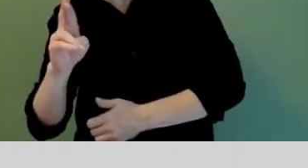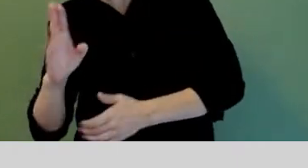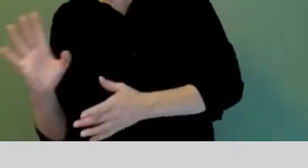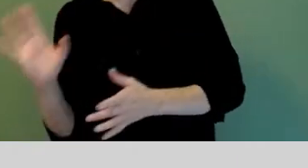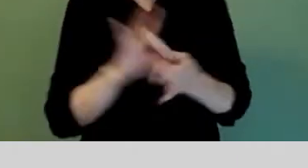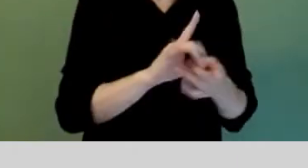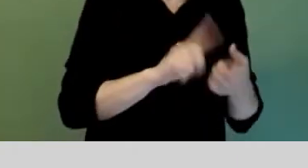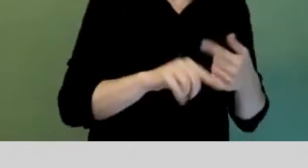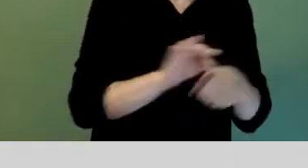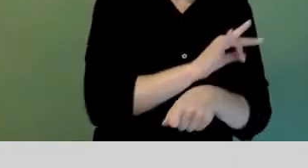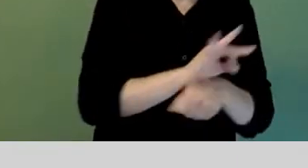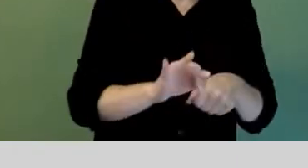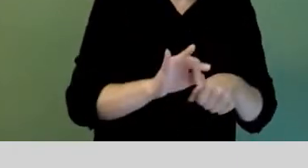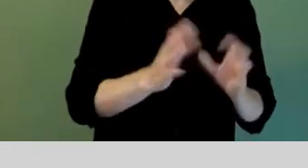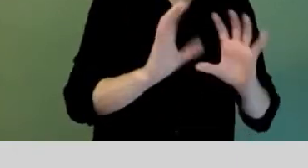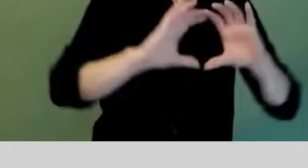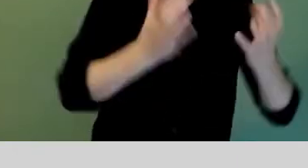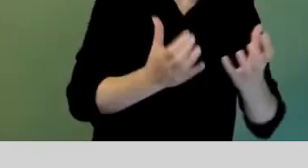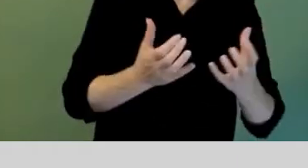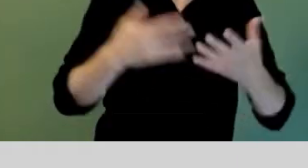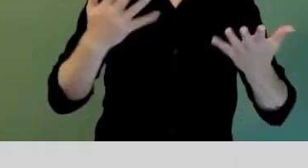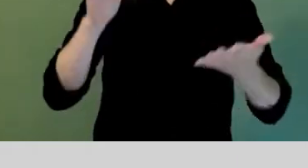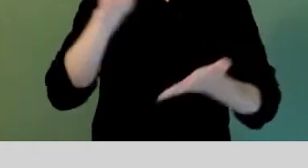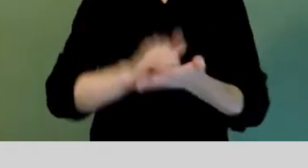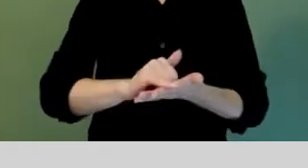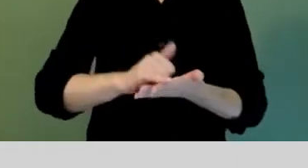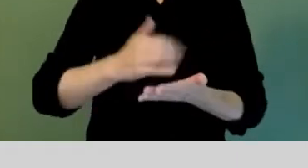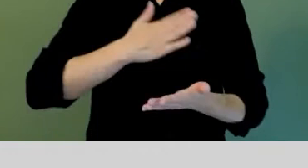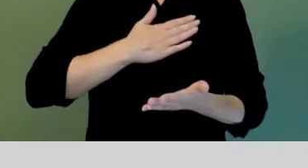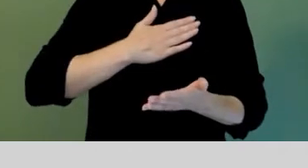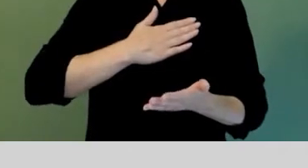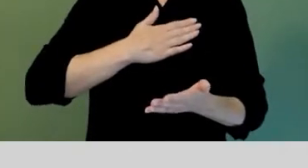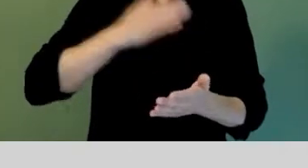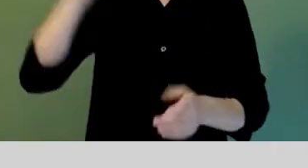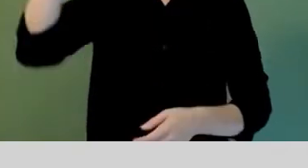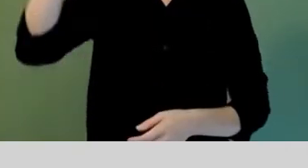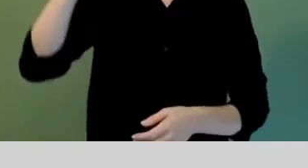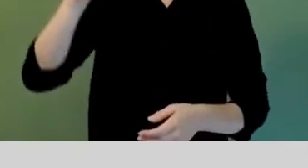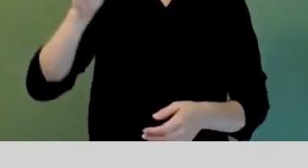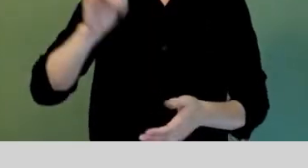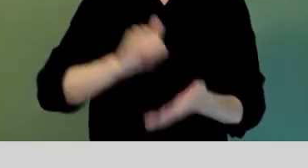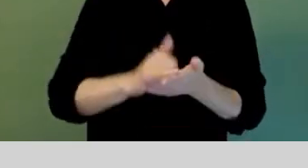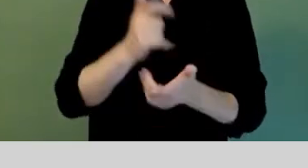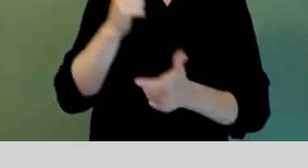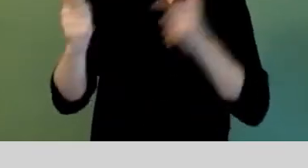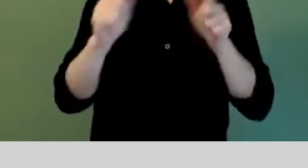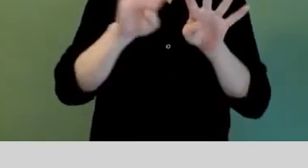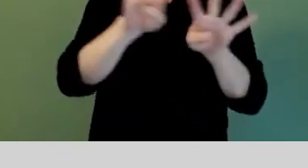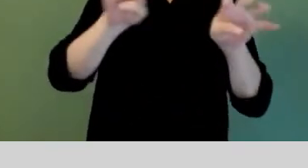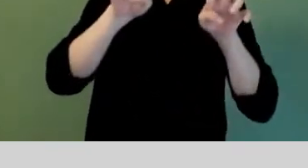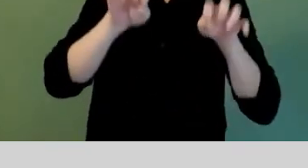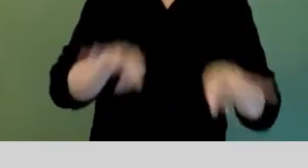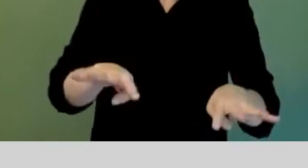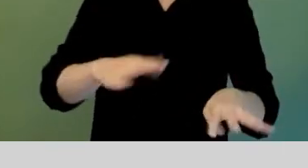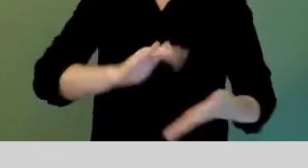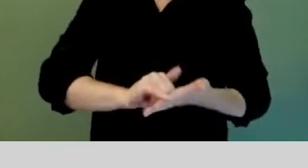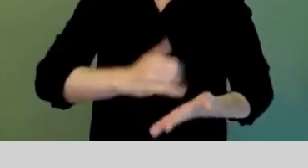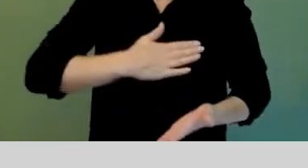And so that's what today's talk is gonna be about, that there giant pile of question marks. So for the rest of today's talk,